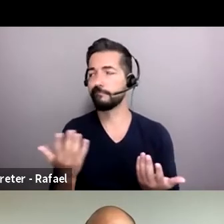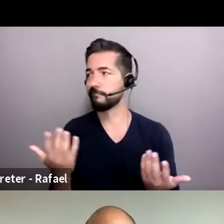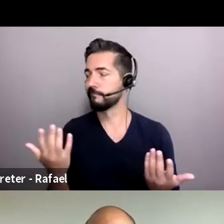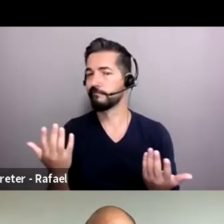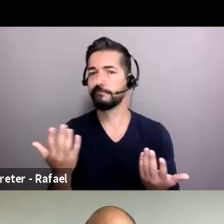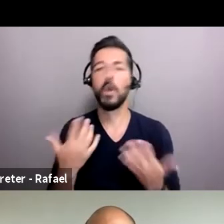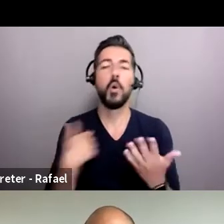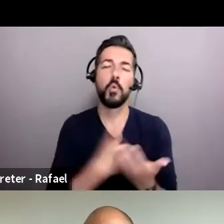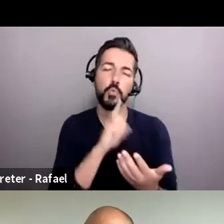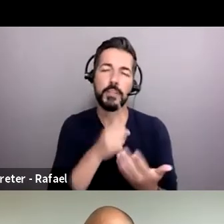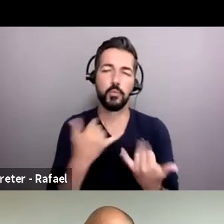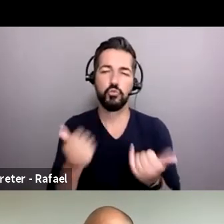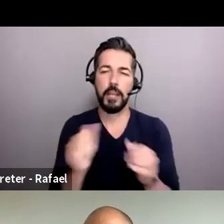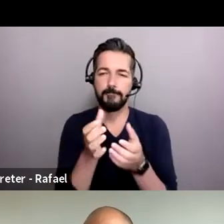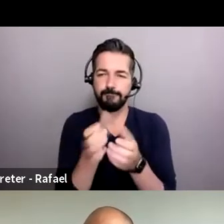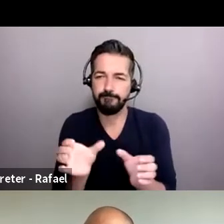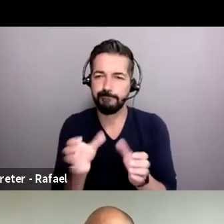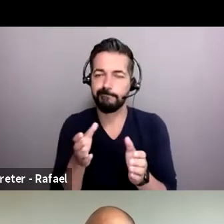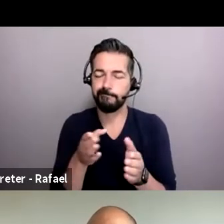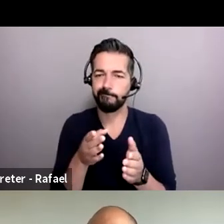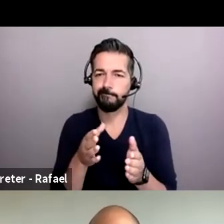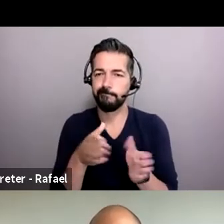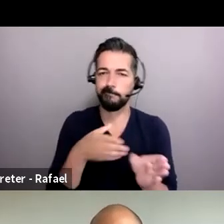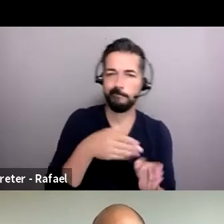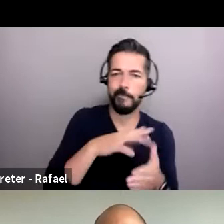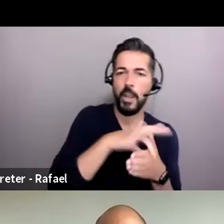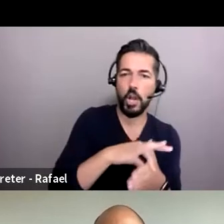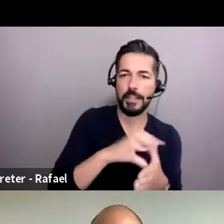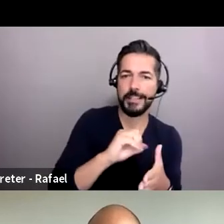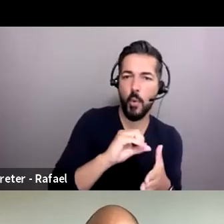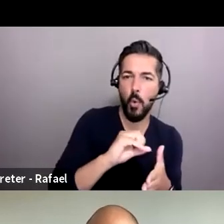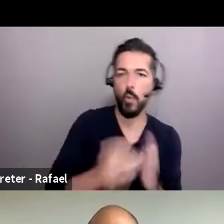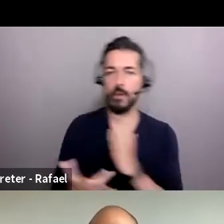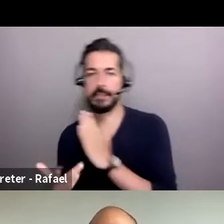in between content SEOs and technical SEOs.